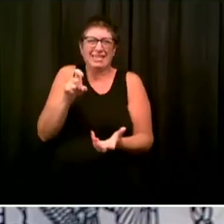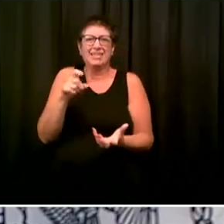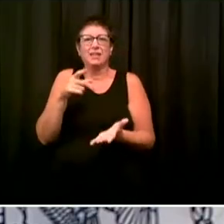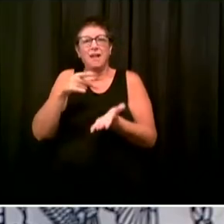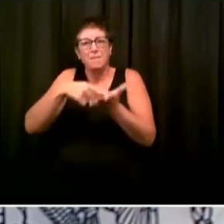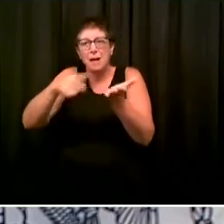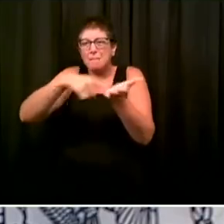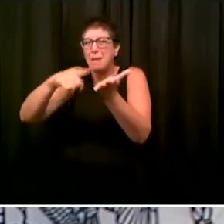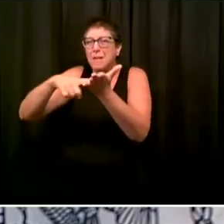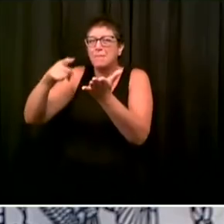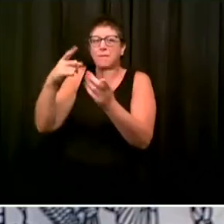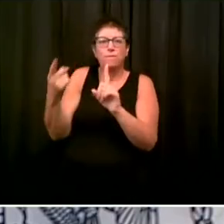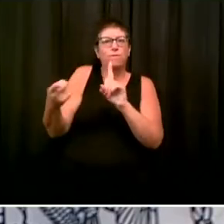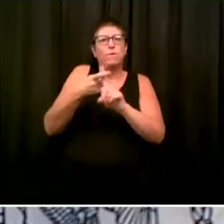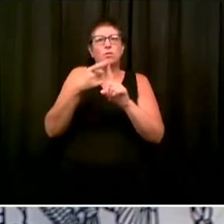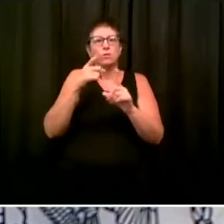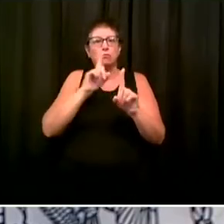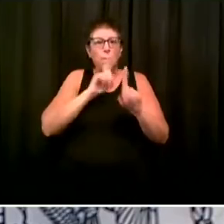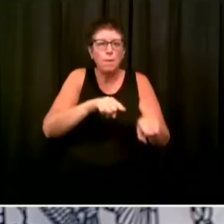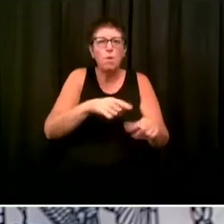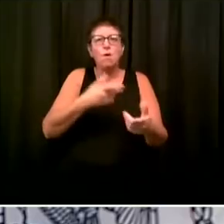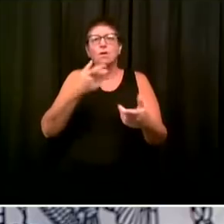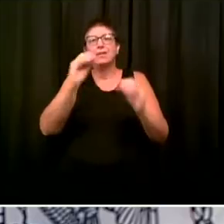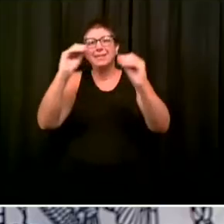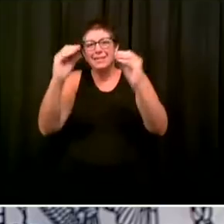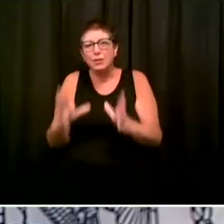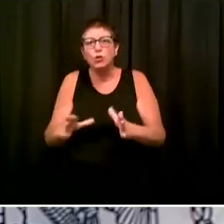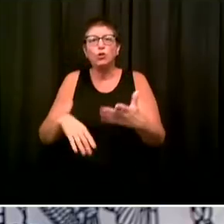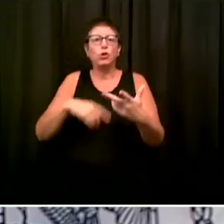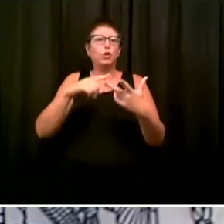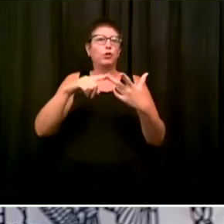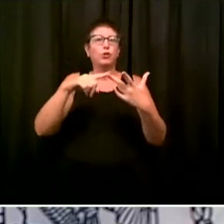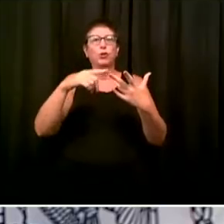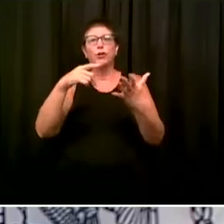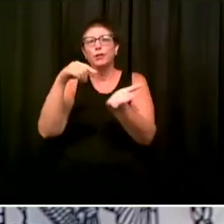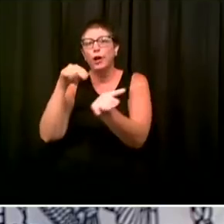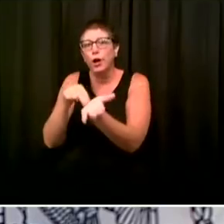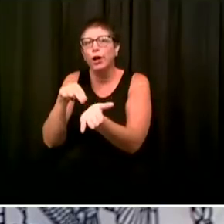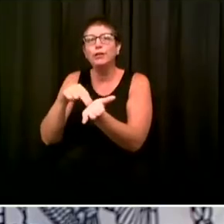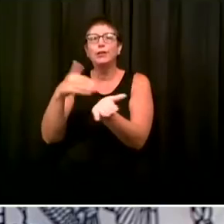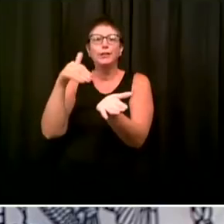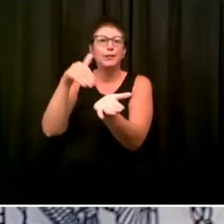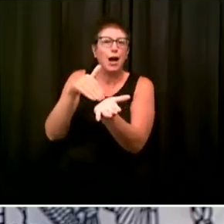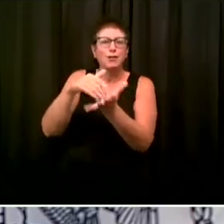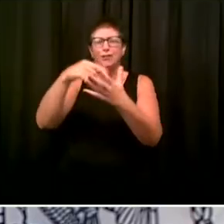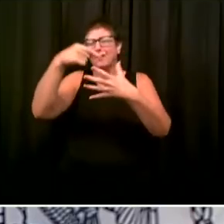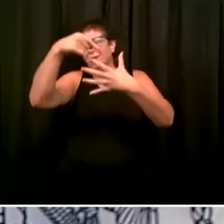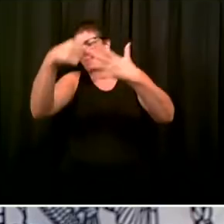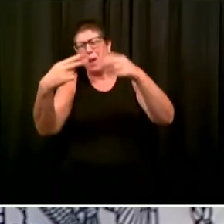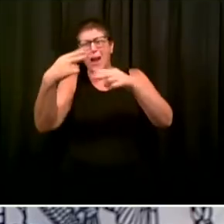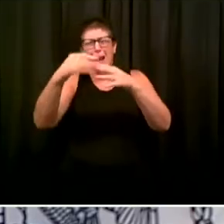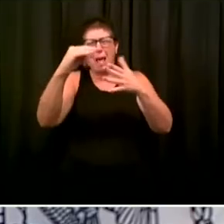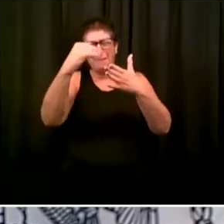REVENUE IN IS YOU NE ED THAT REVENUE FOR EVERYTHING WE ARE TALKING ABOUT, FOR HEALTHCARE WORKERSFO, R EDUCATORS, FIRST